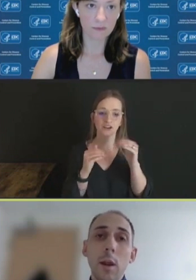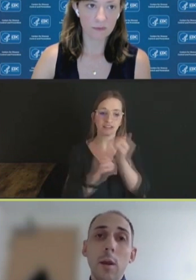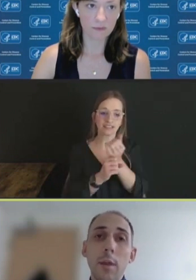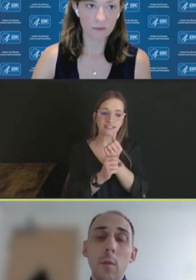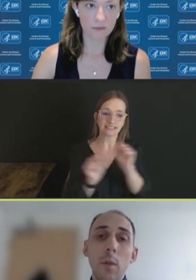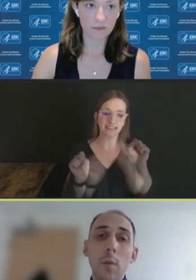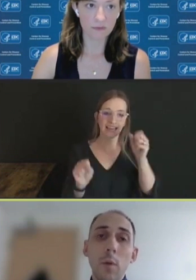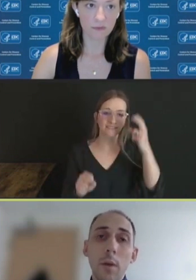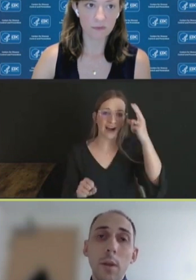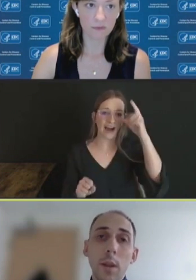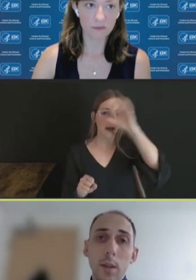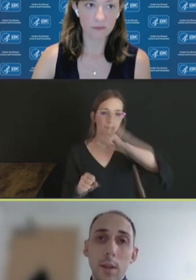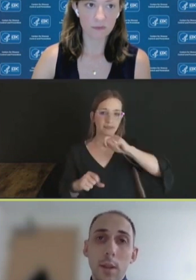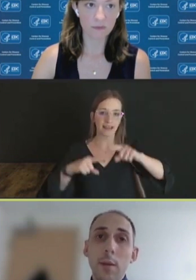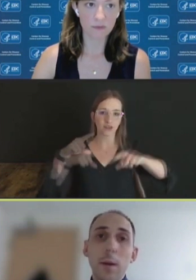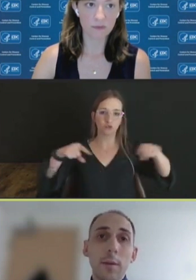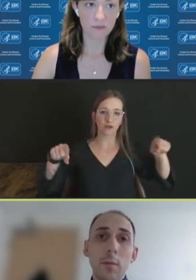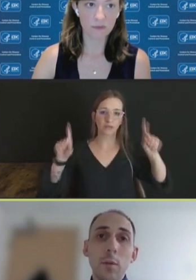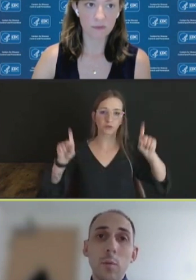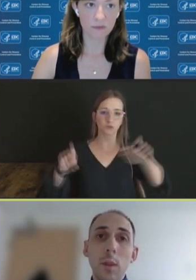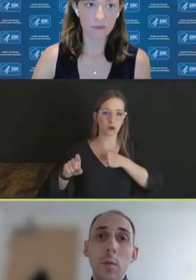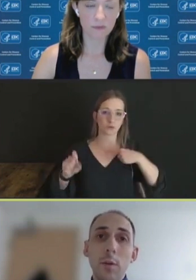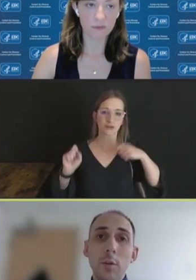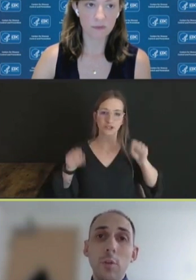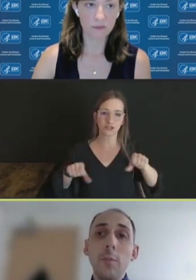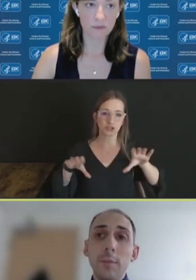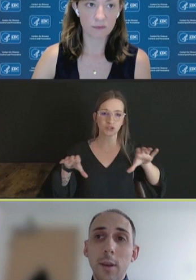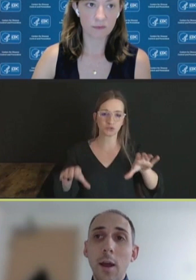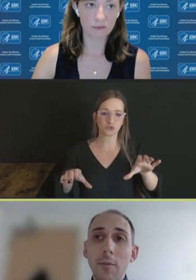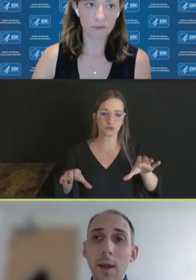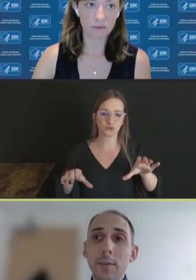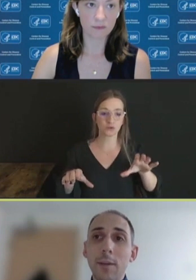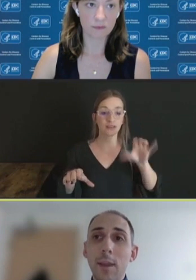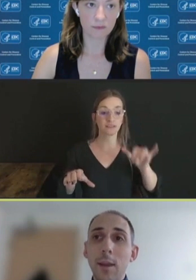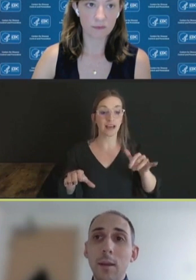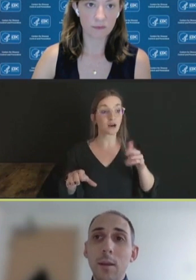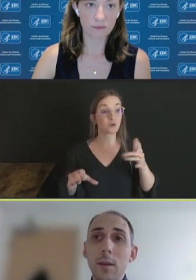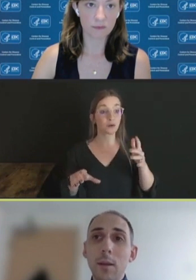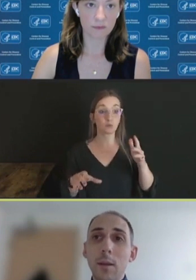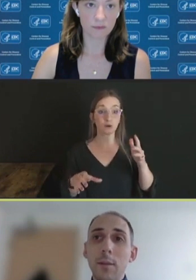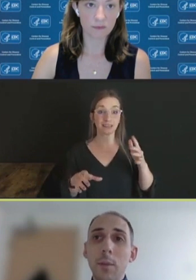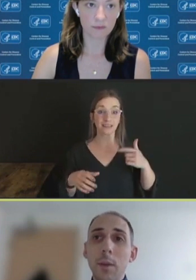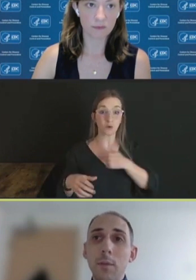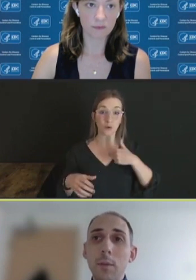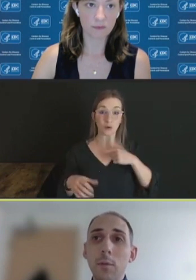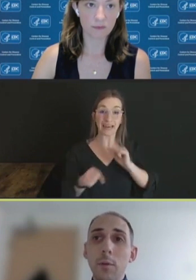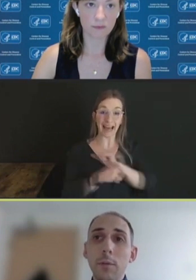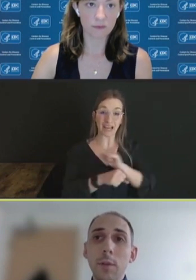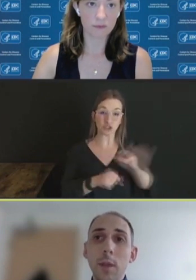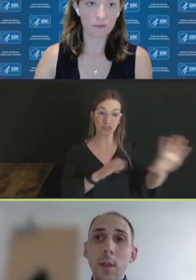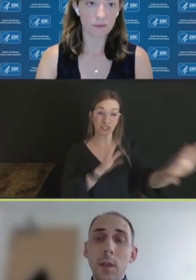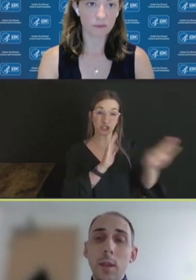that we would conduct in which we would choose to not vaccinate some individuals.